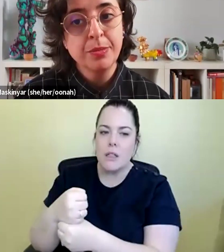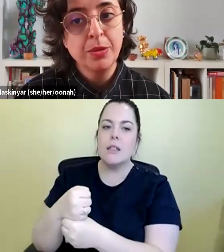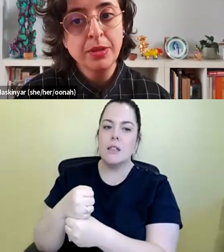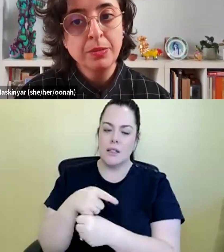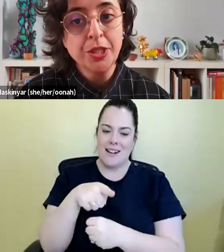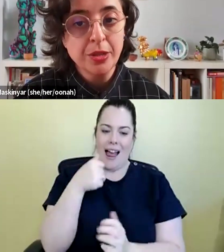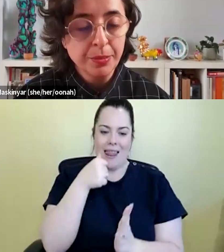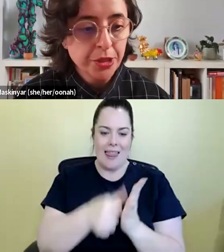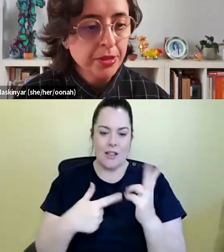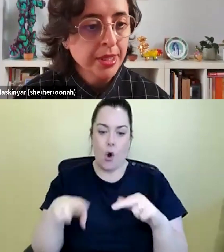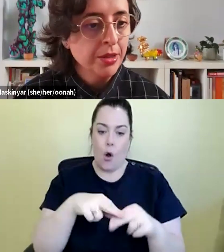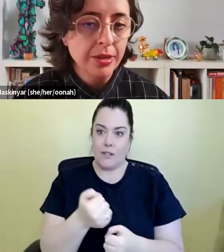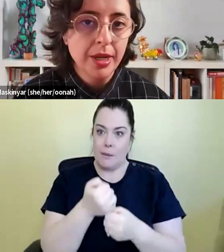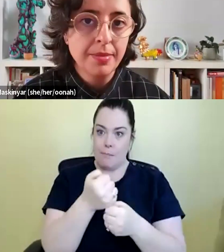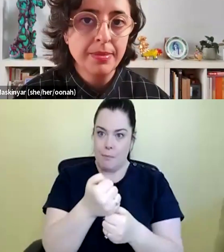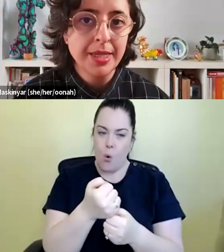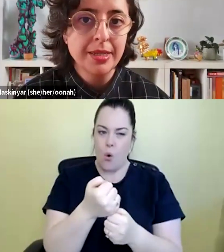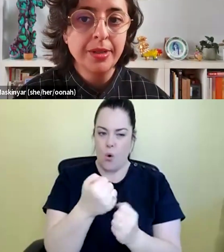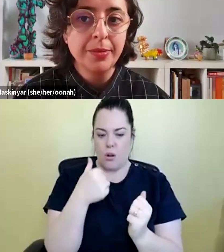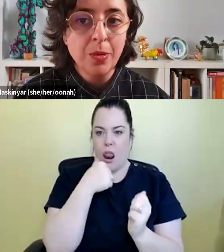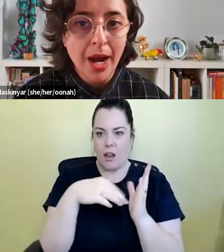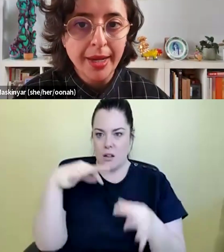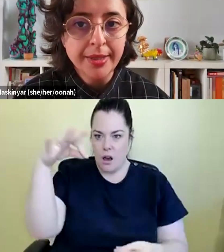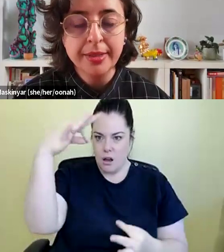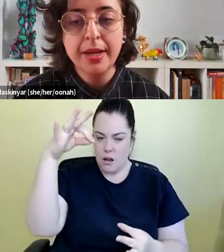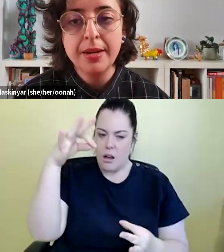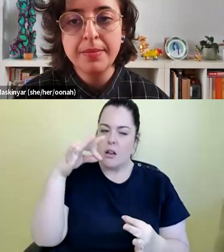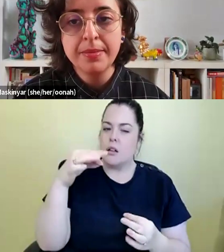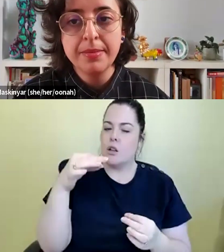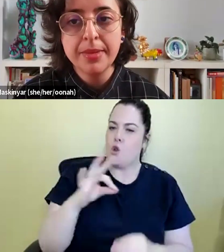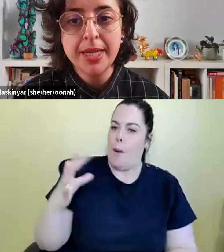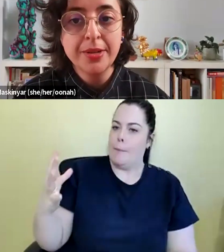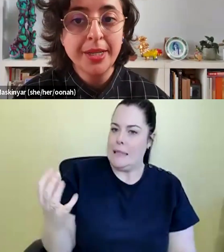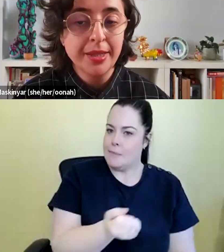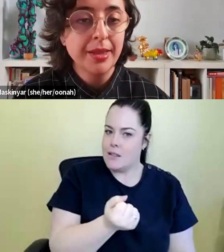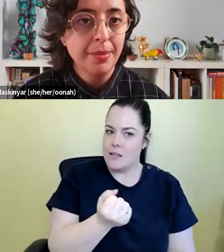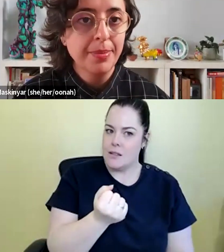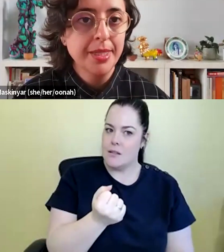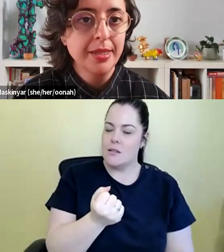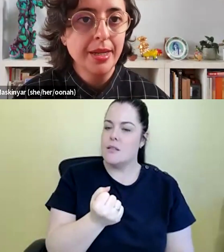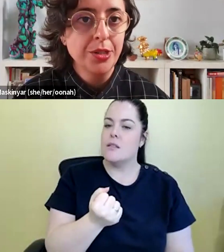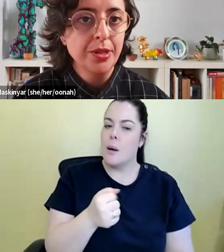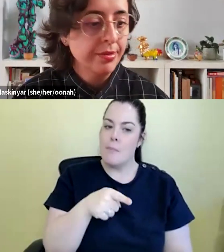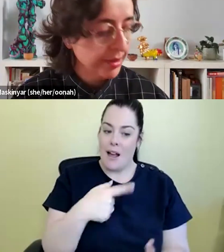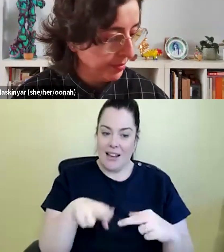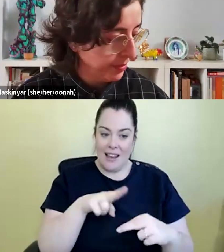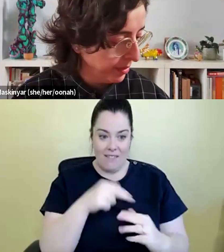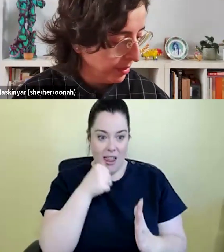support — which is optional and not necessarily required — is there anything that that particular letter should cover? KEVIN BURROWES: